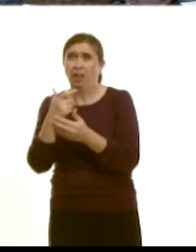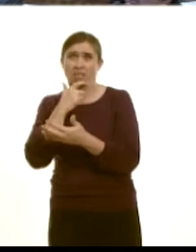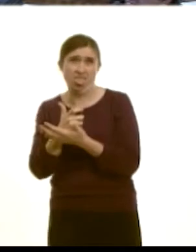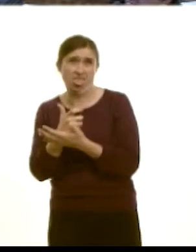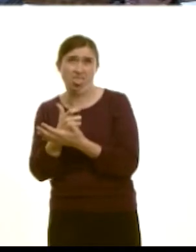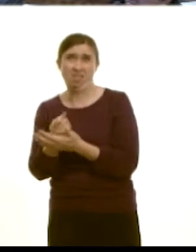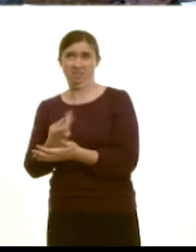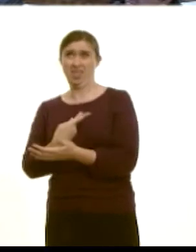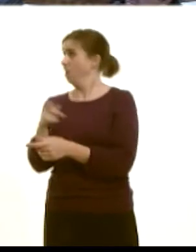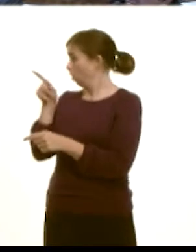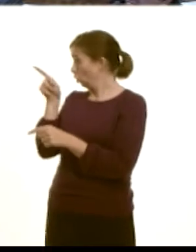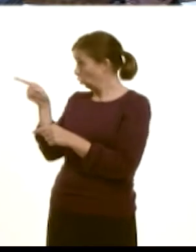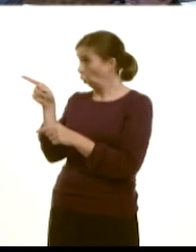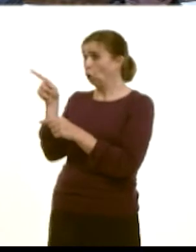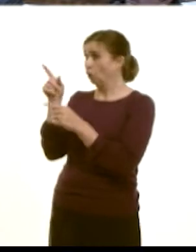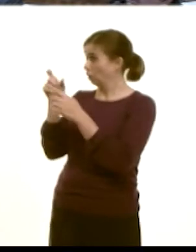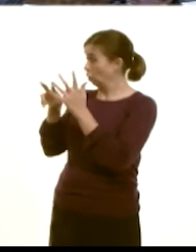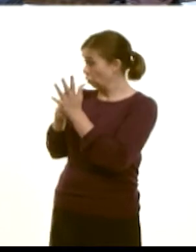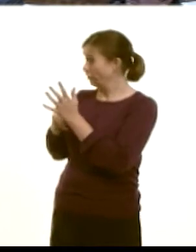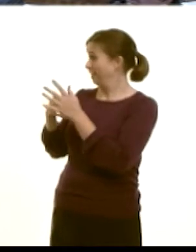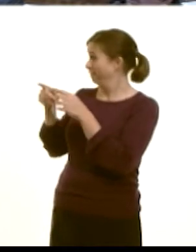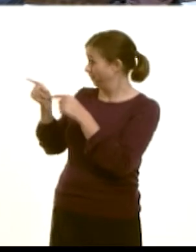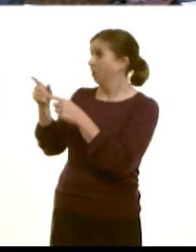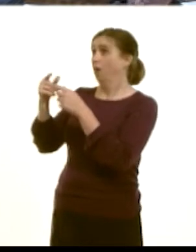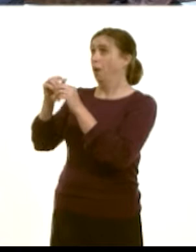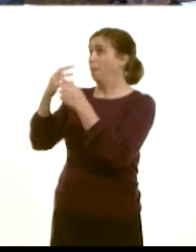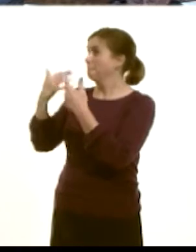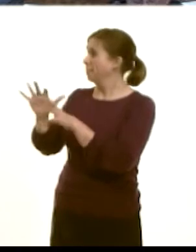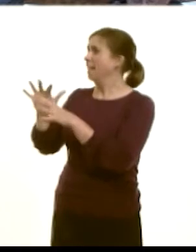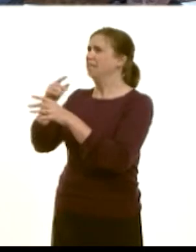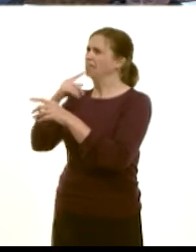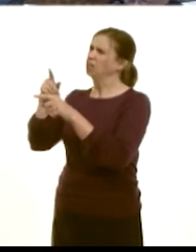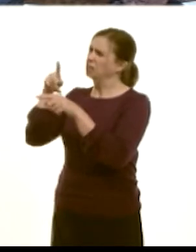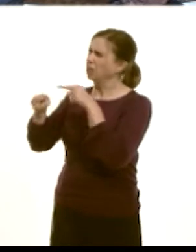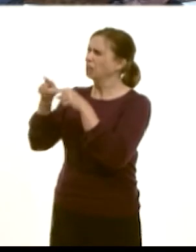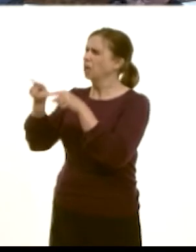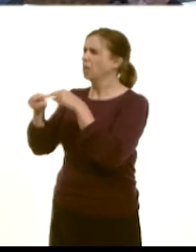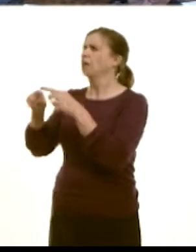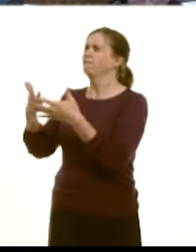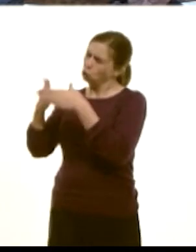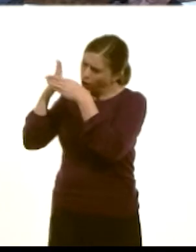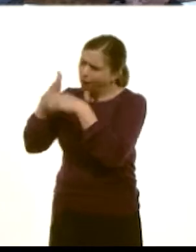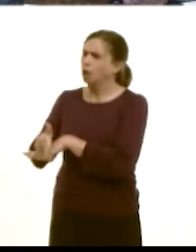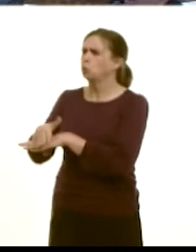there and supports the removal of support for hard-working, low-paid families.